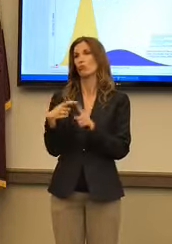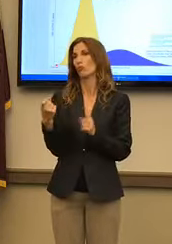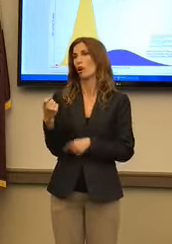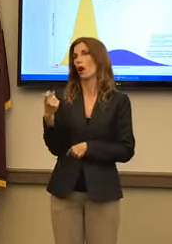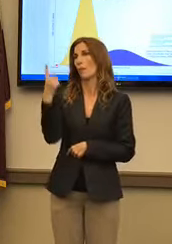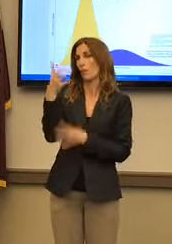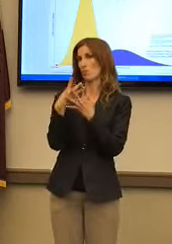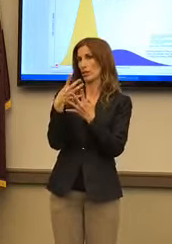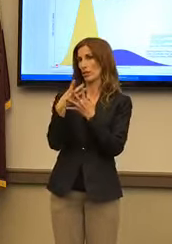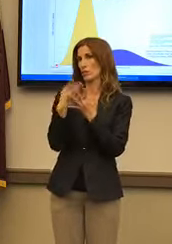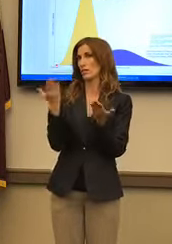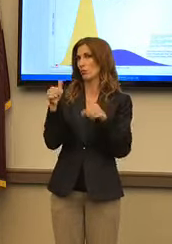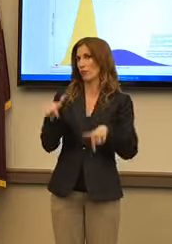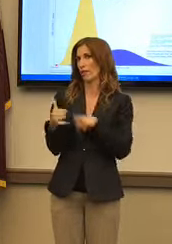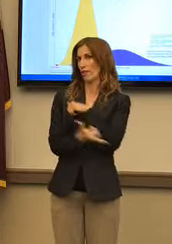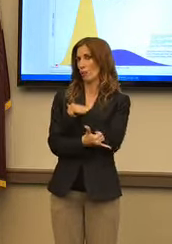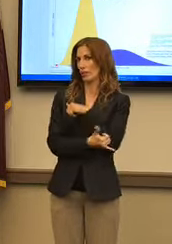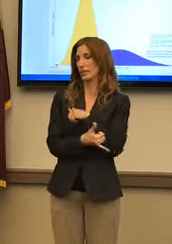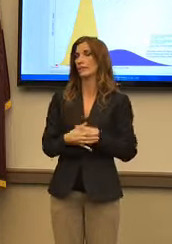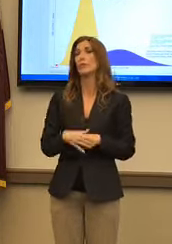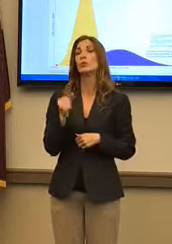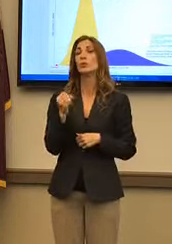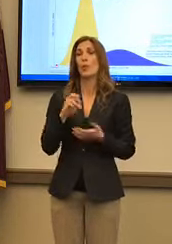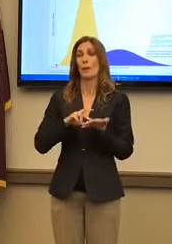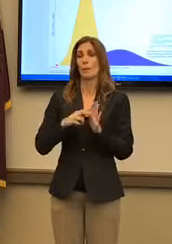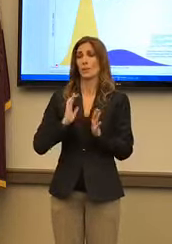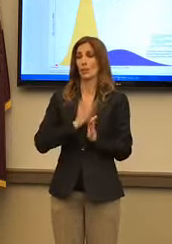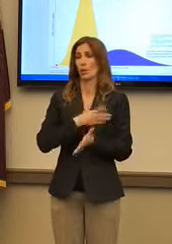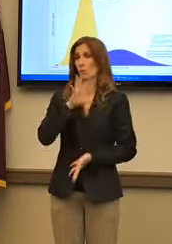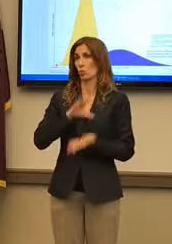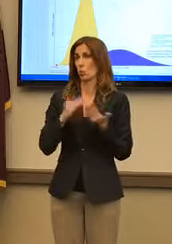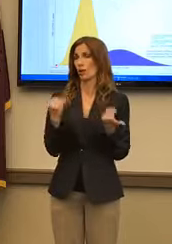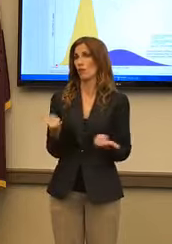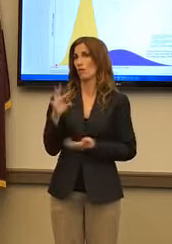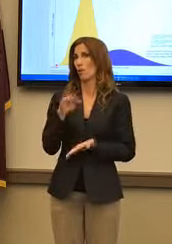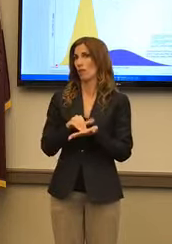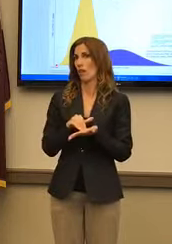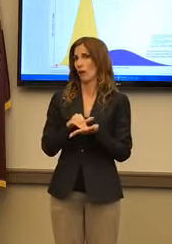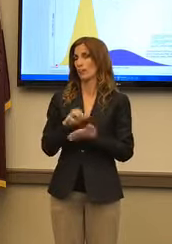Correctional Facility so this brings us to a total of 4,611